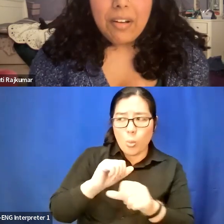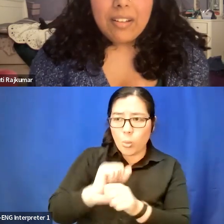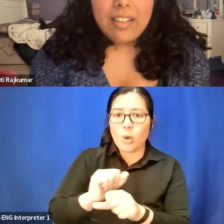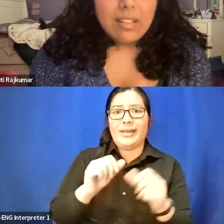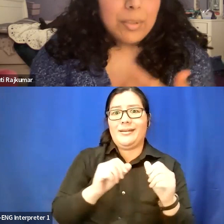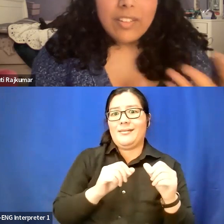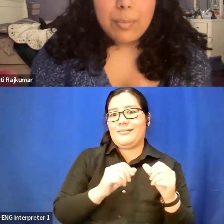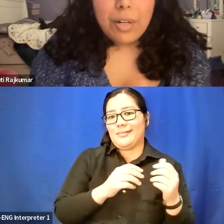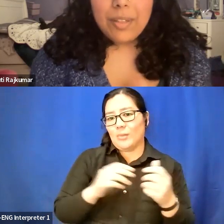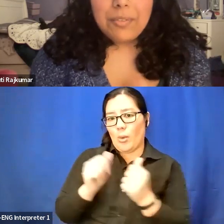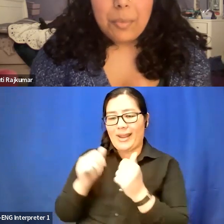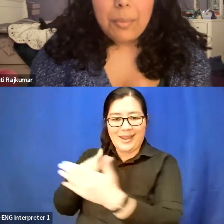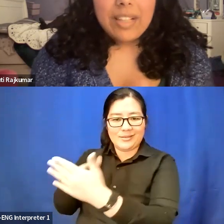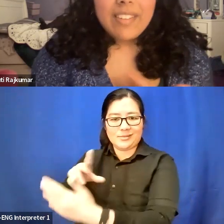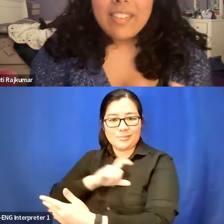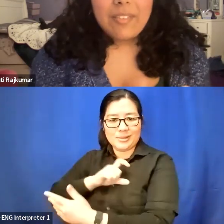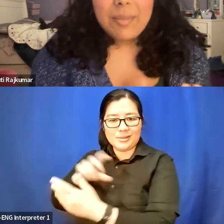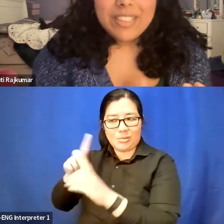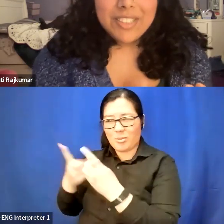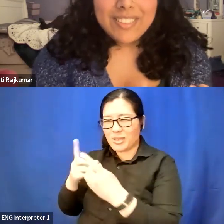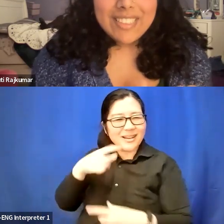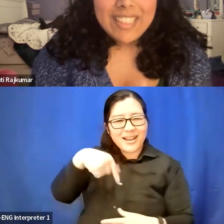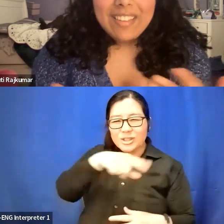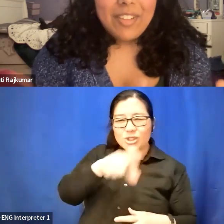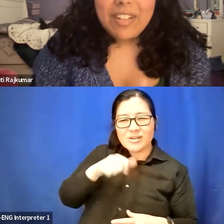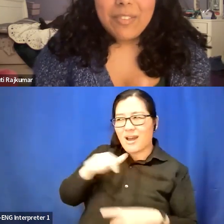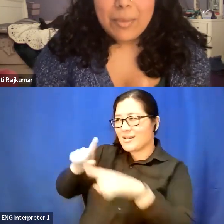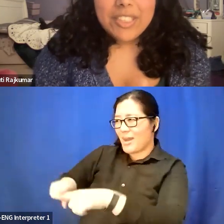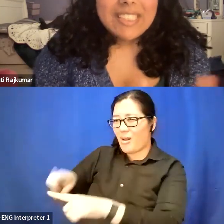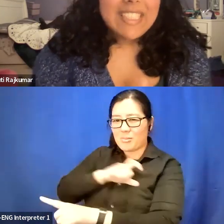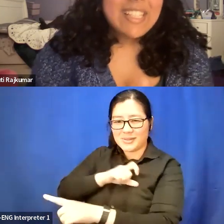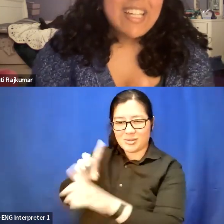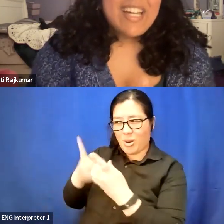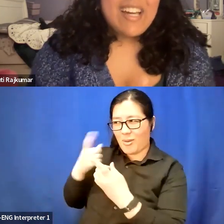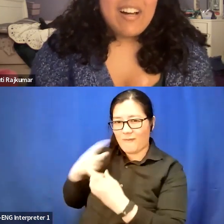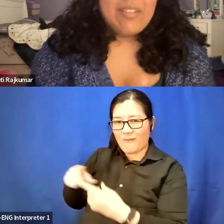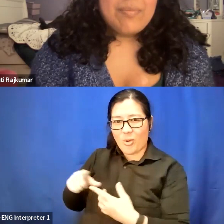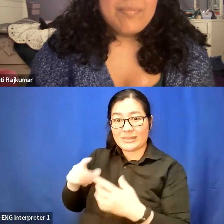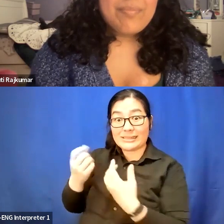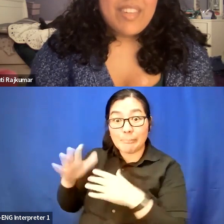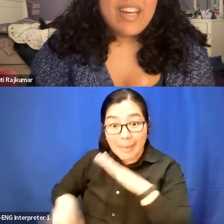on the police department for basic safety measures in the event of an emergency.